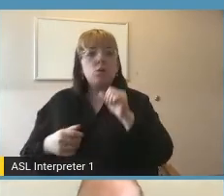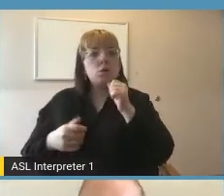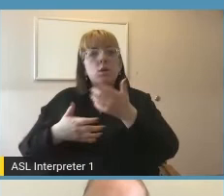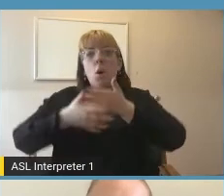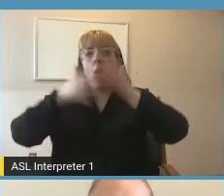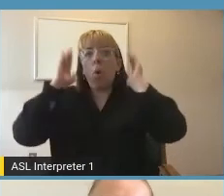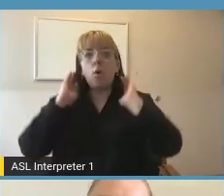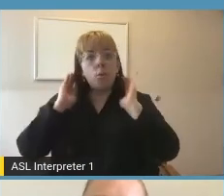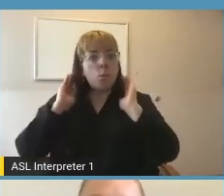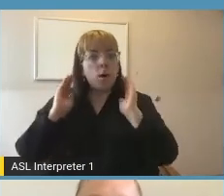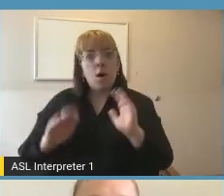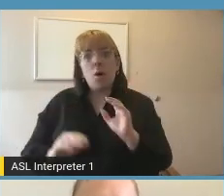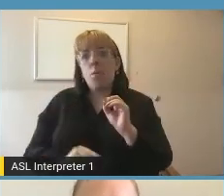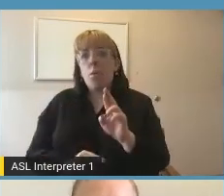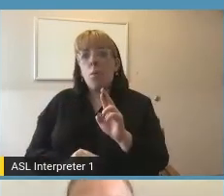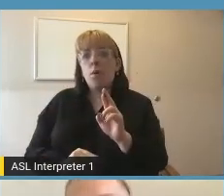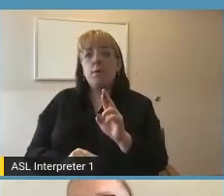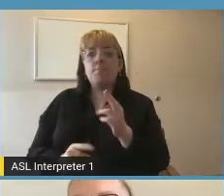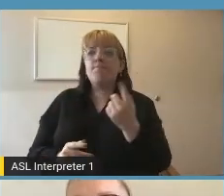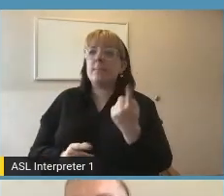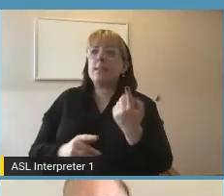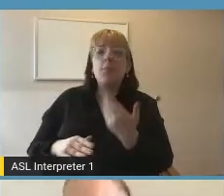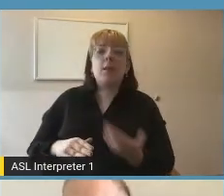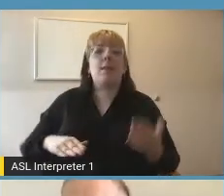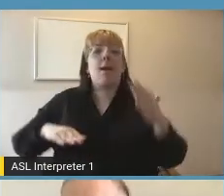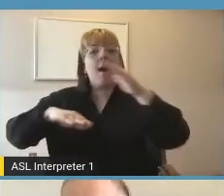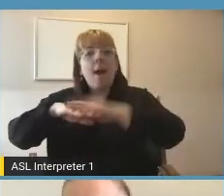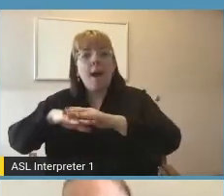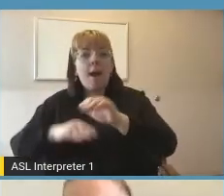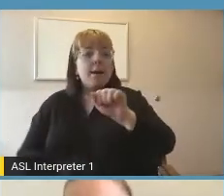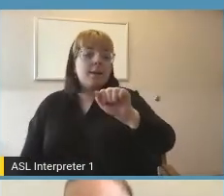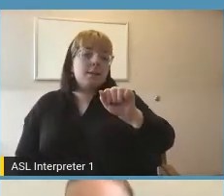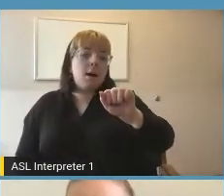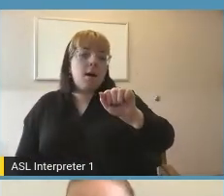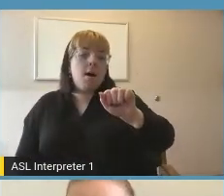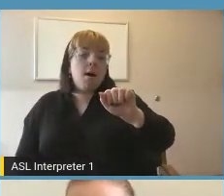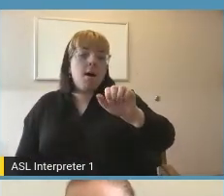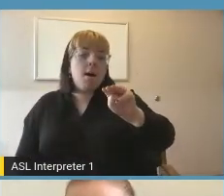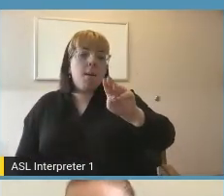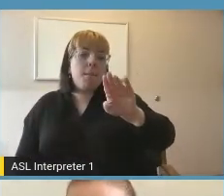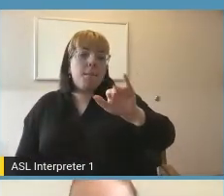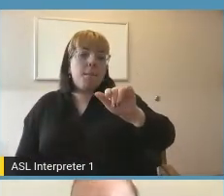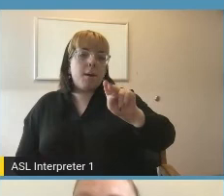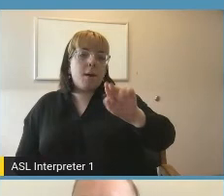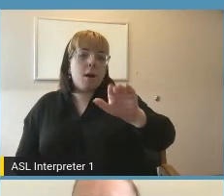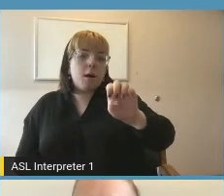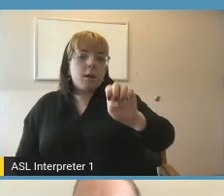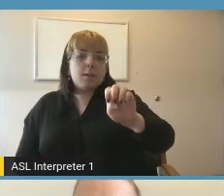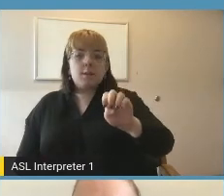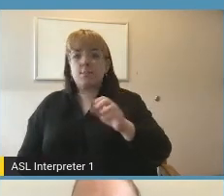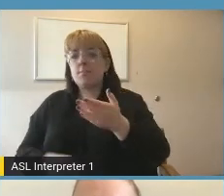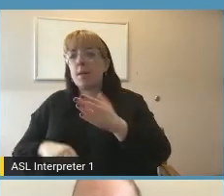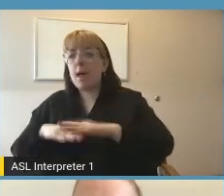Something that adds ambience and adds emotion without being, just taking over. Because the